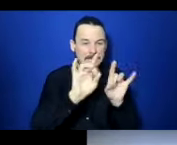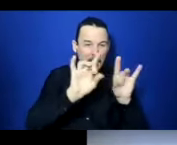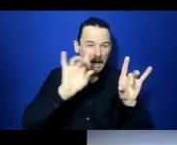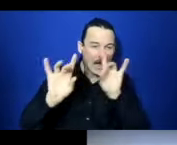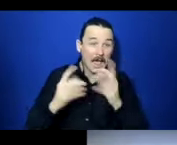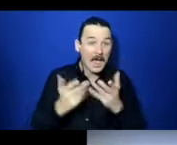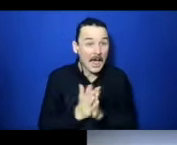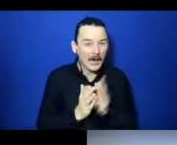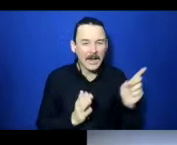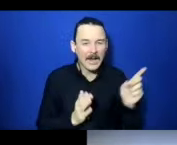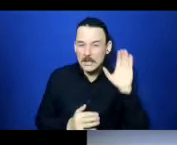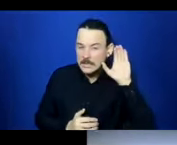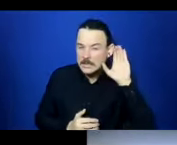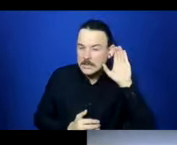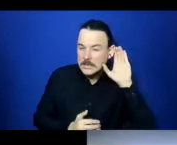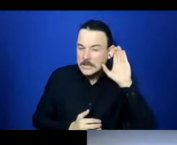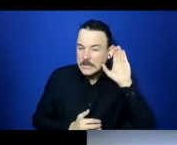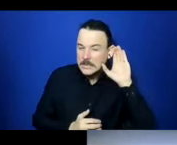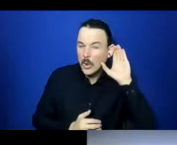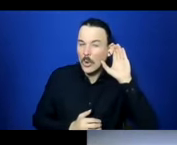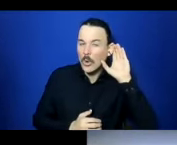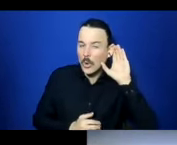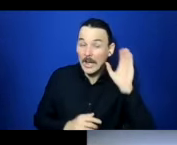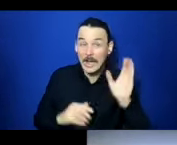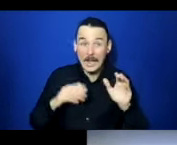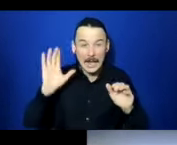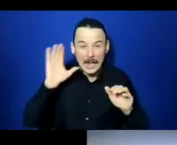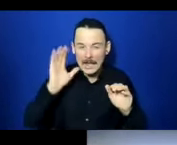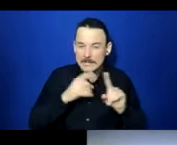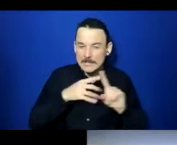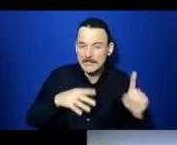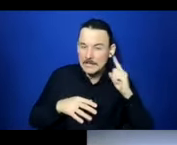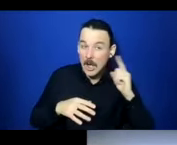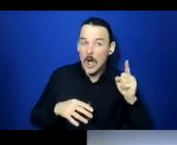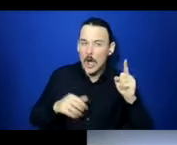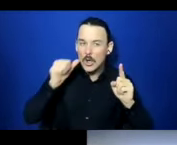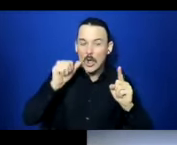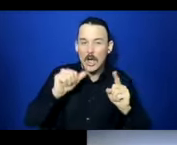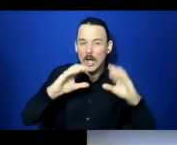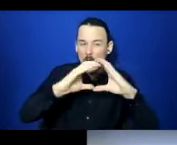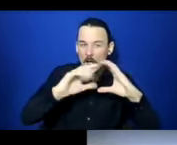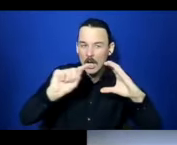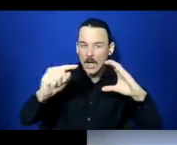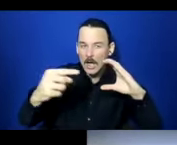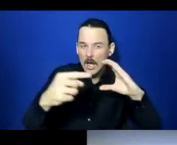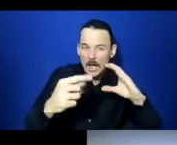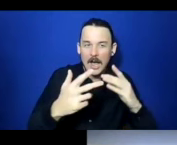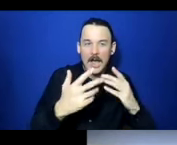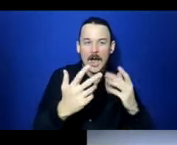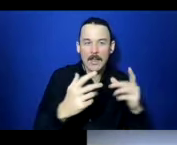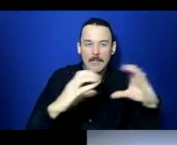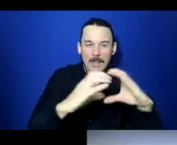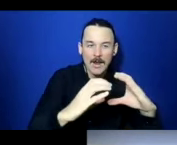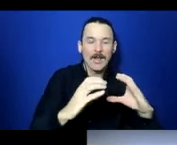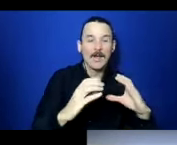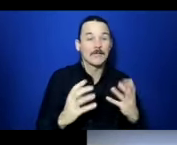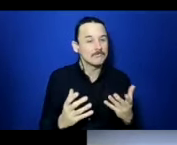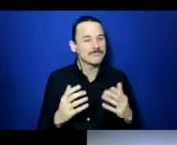the other way around, on what are we missing out on by not employing more people with disability.